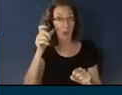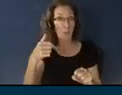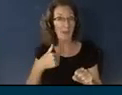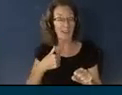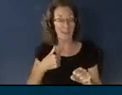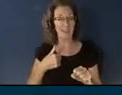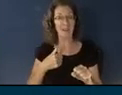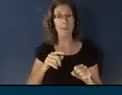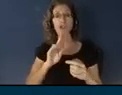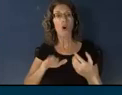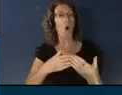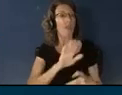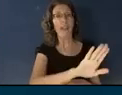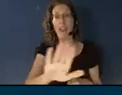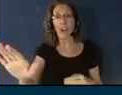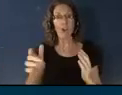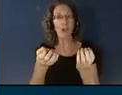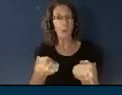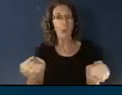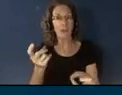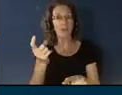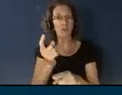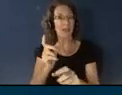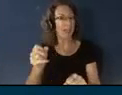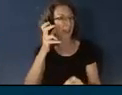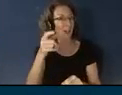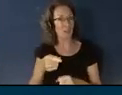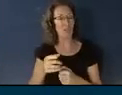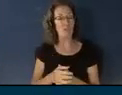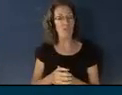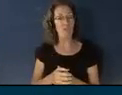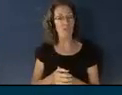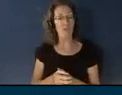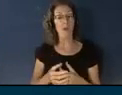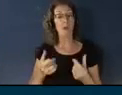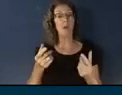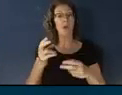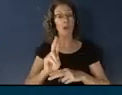devices are hooked up correctly too. um Use the chat feature you know can you hear me